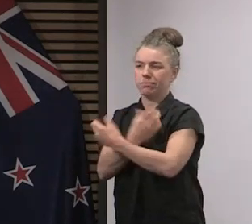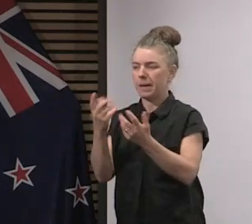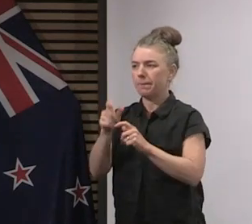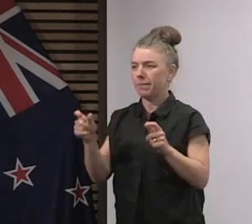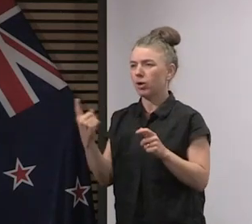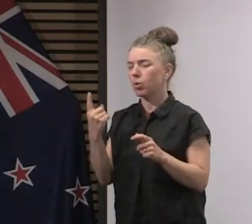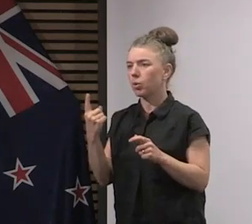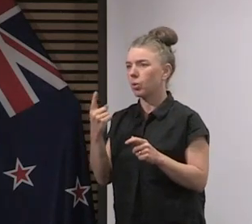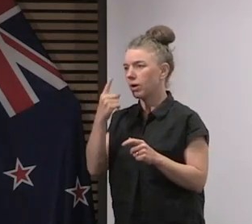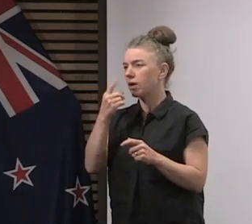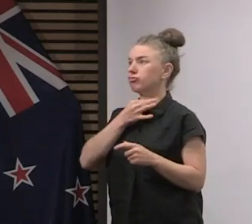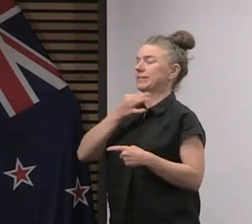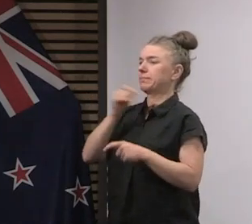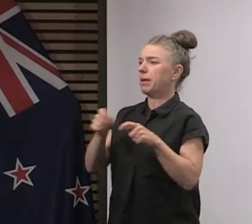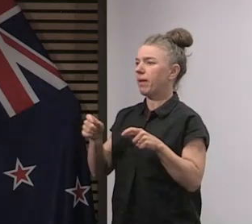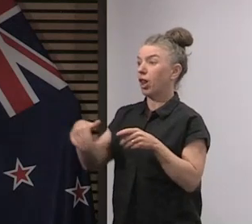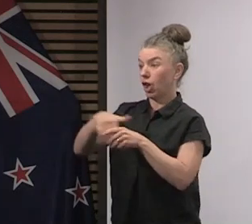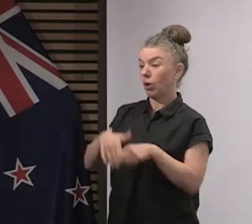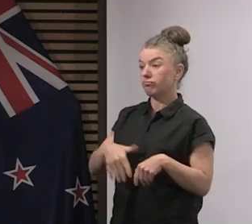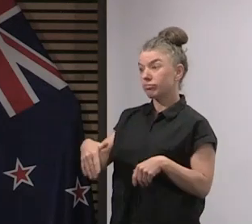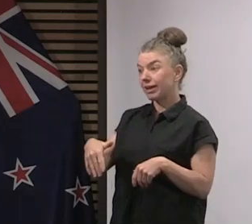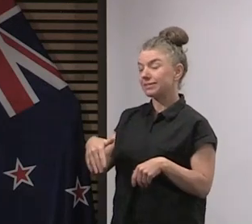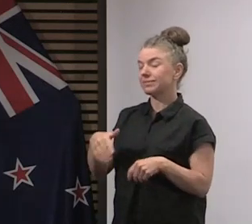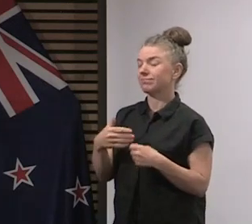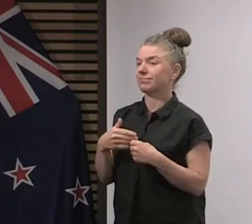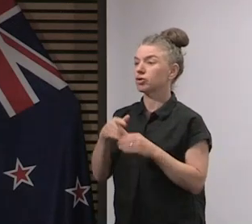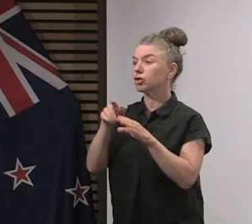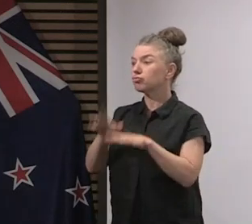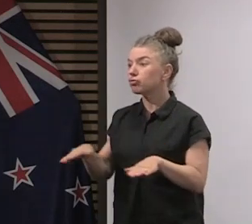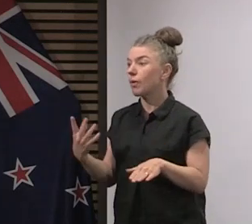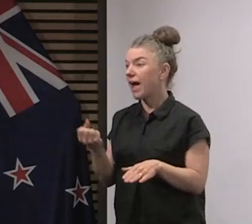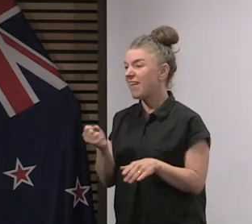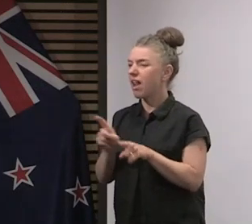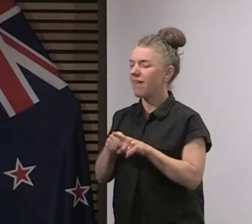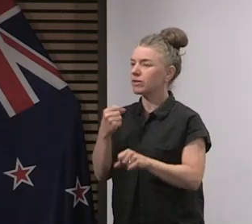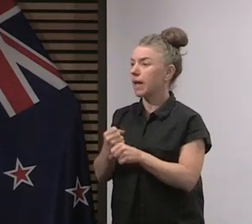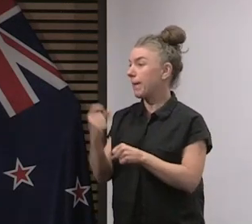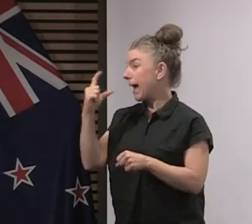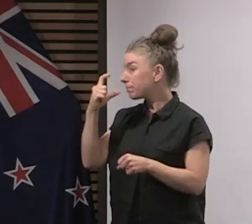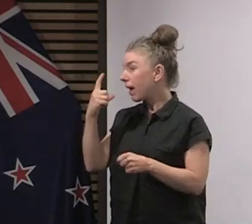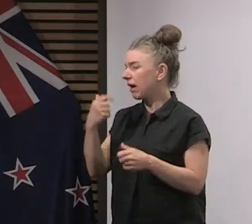high proportion, we want to get as many as possible in